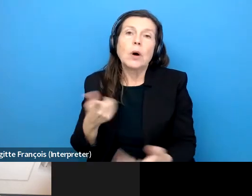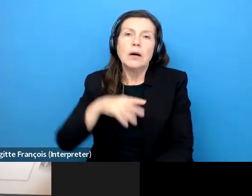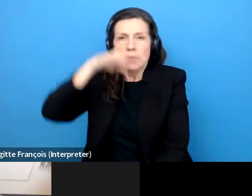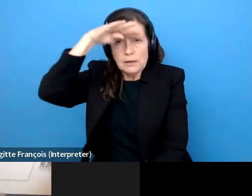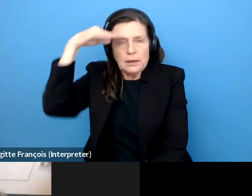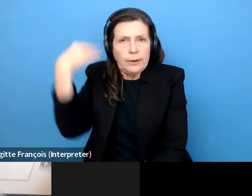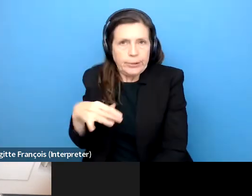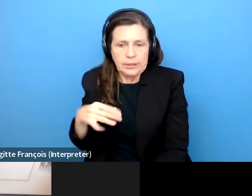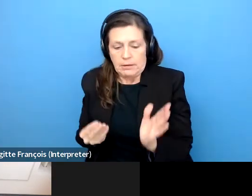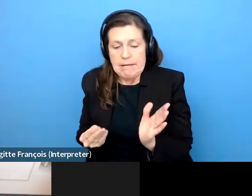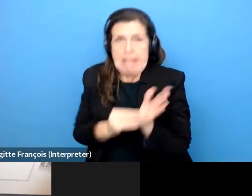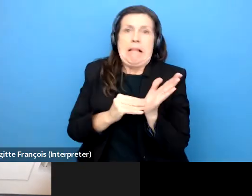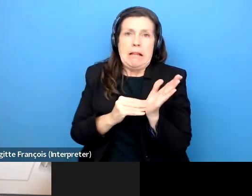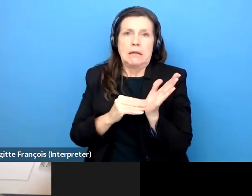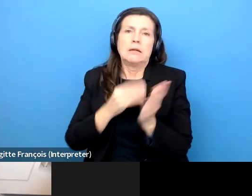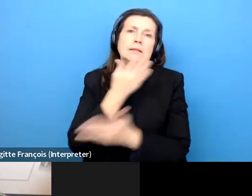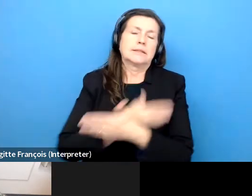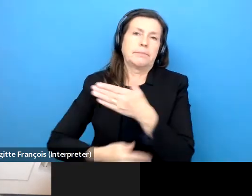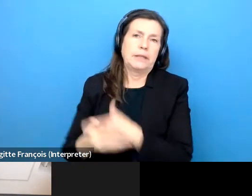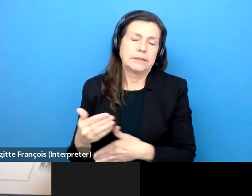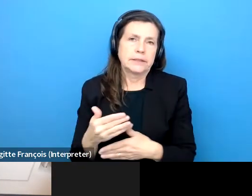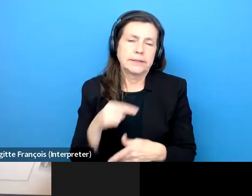This reality that was happening before,